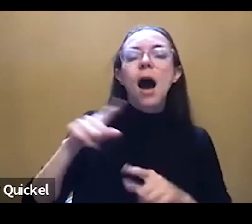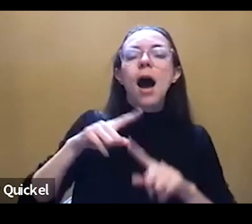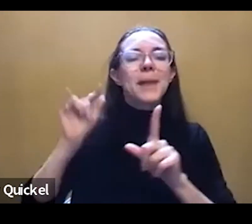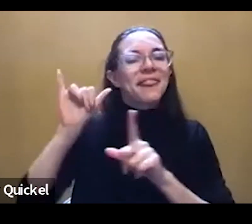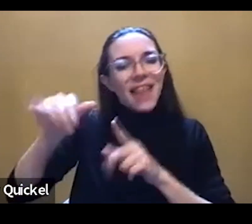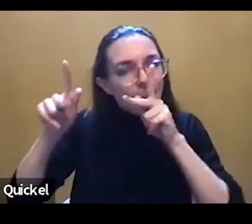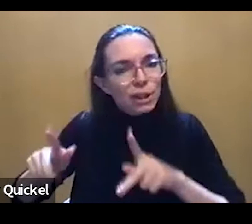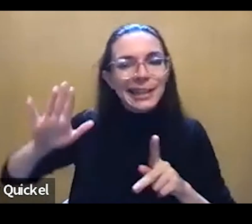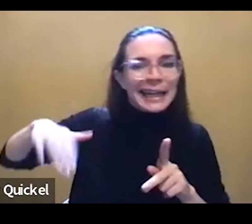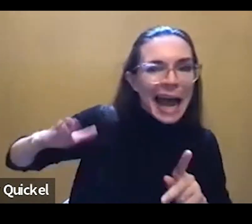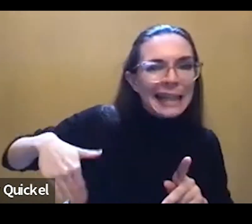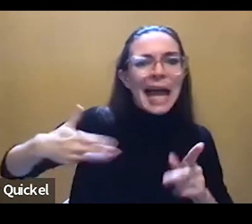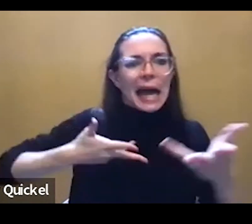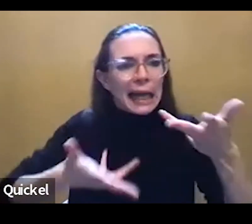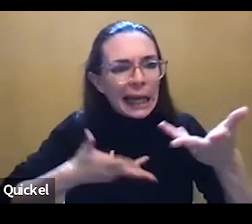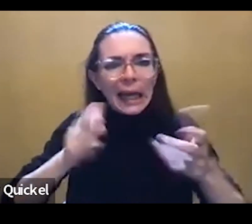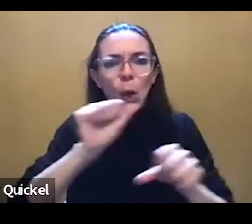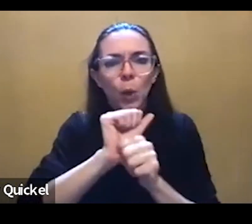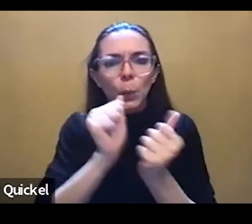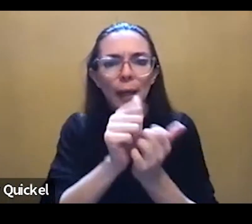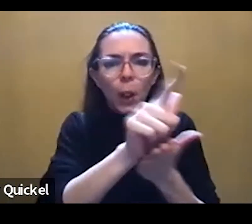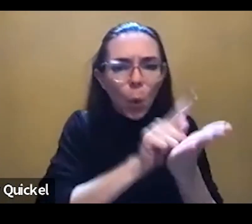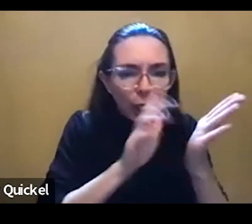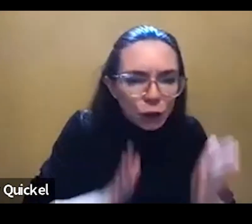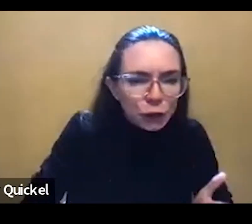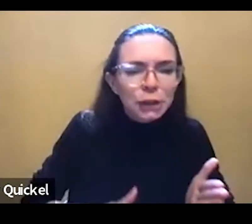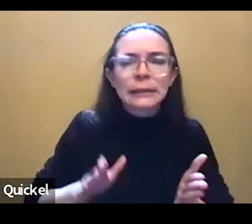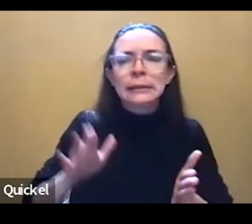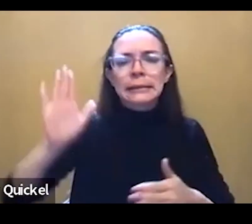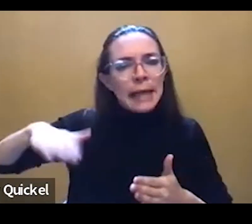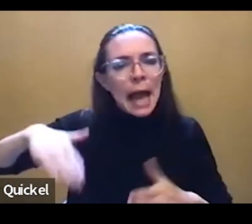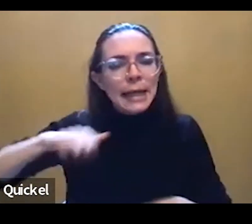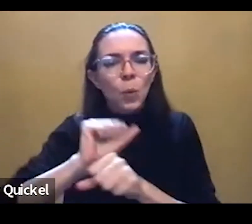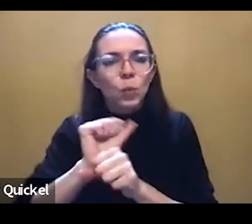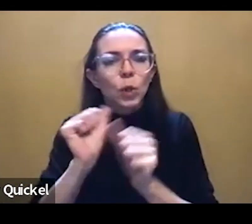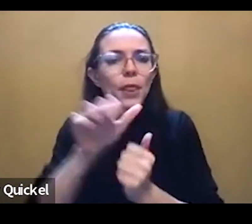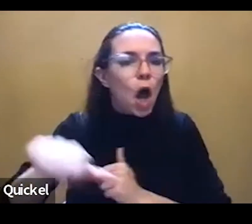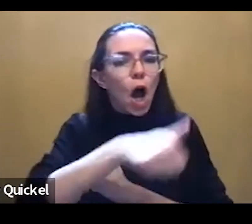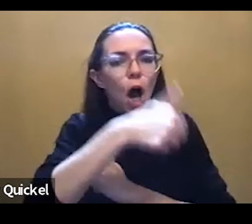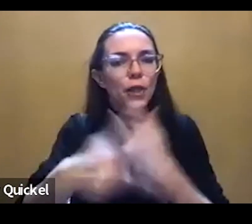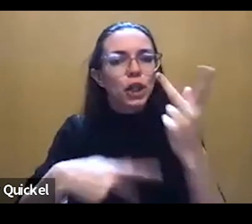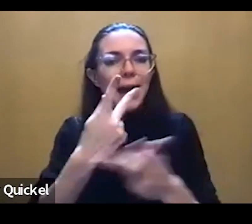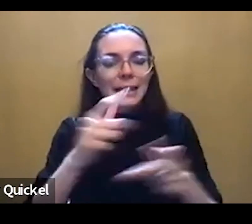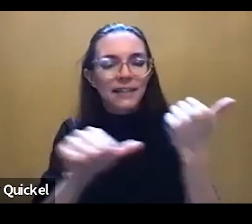opportunity to work with lawyers, hadn't had the opportunity to work with other kind of advocates,